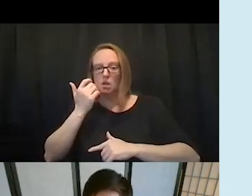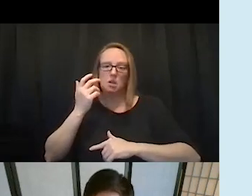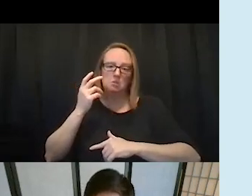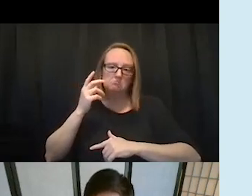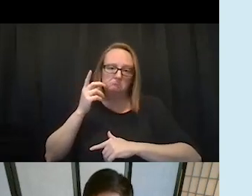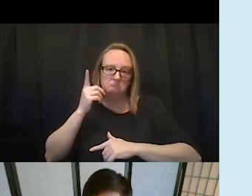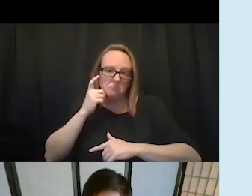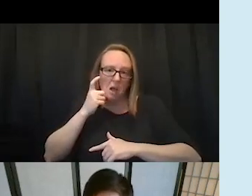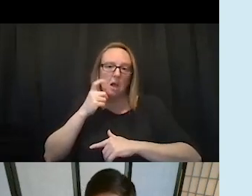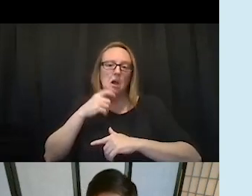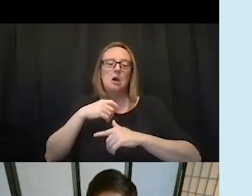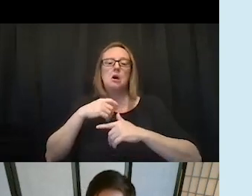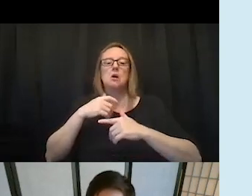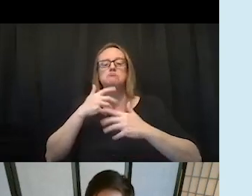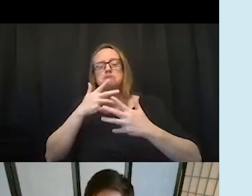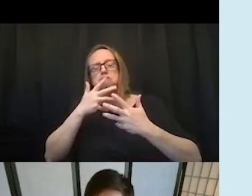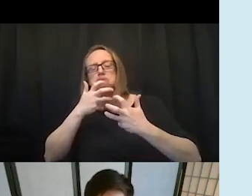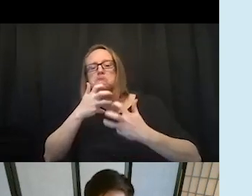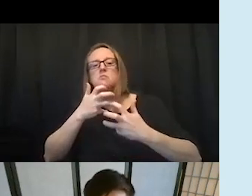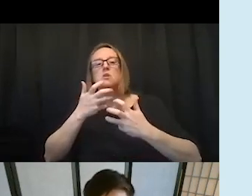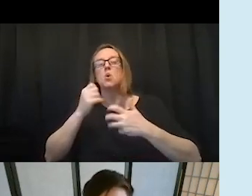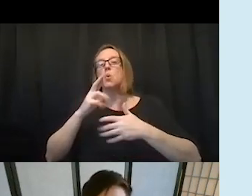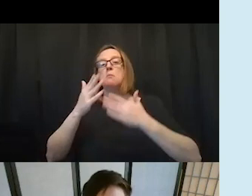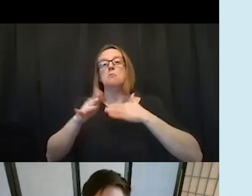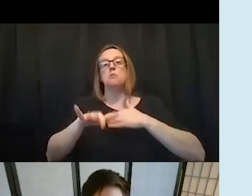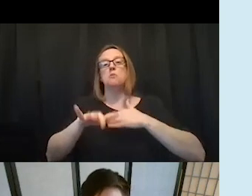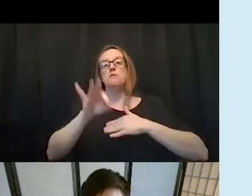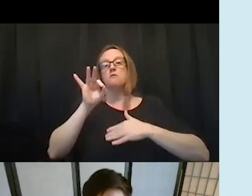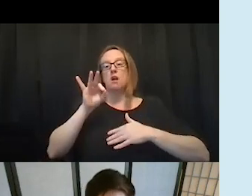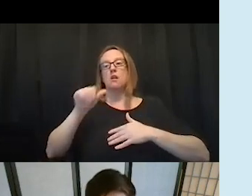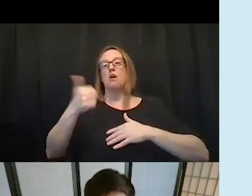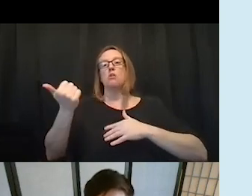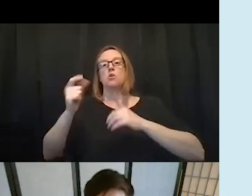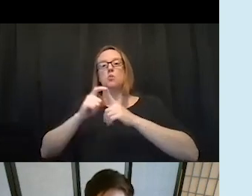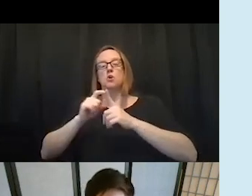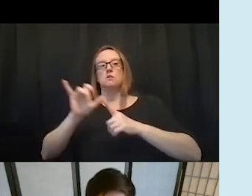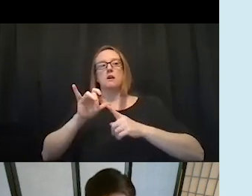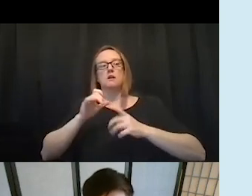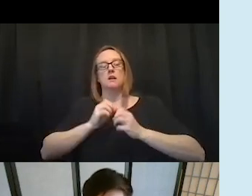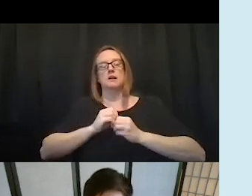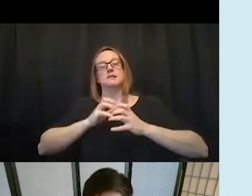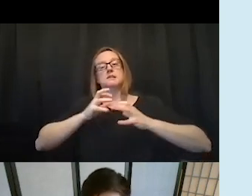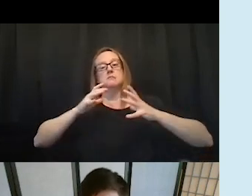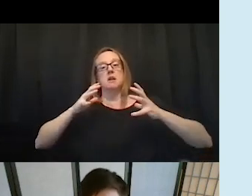words that are more describing of the sensations like expanding, tightness, twisting, tingling,